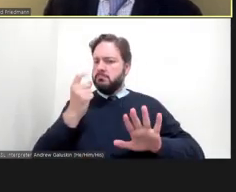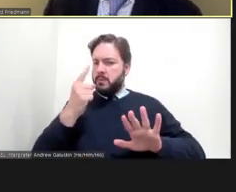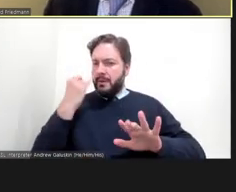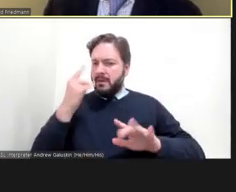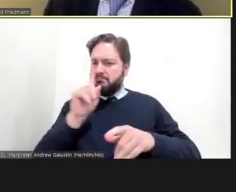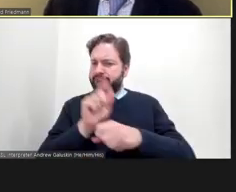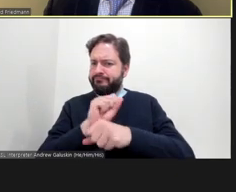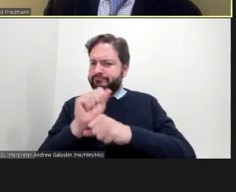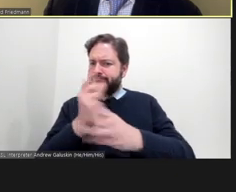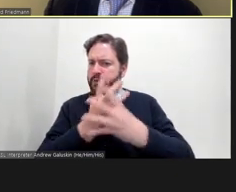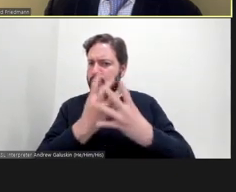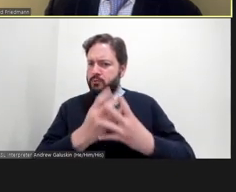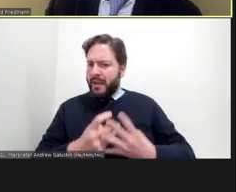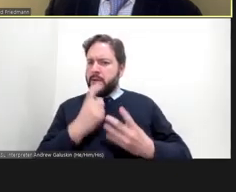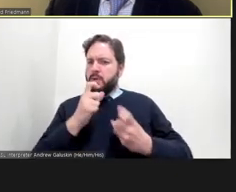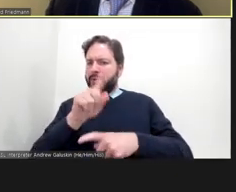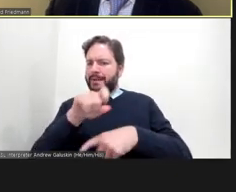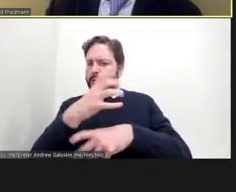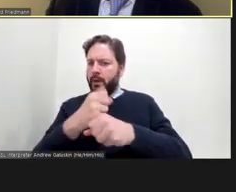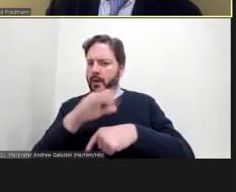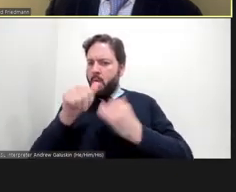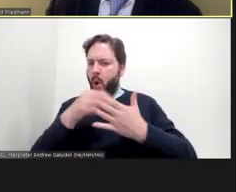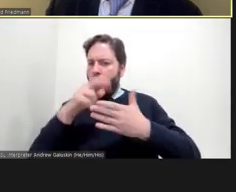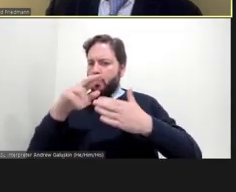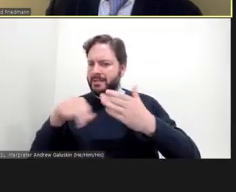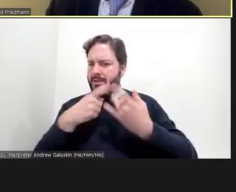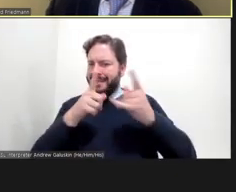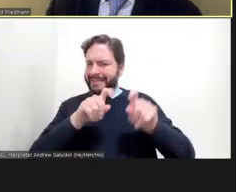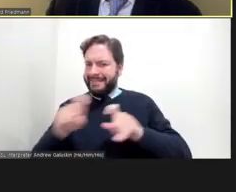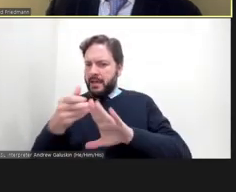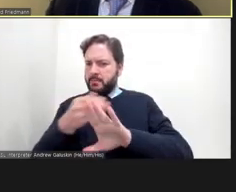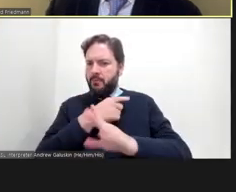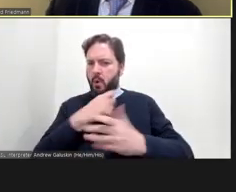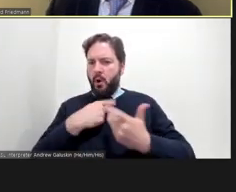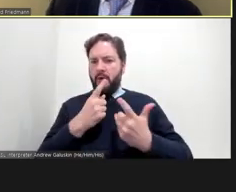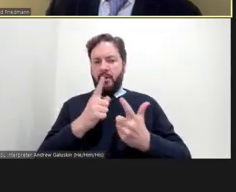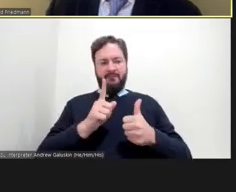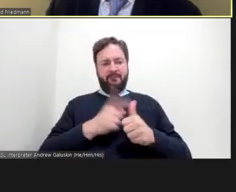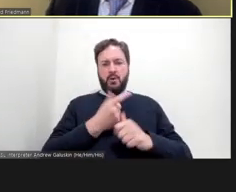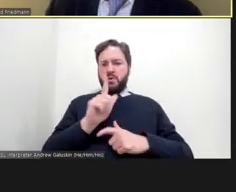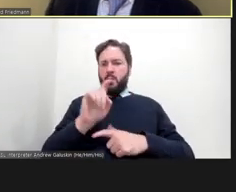those results within the first... Or do the testing within the first 21 days of birth.